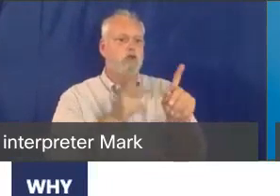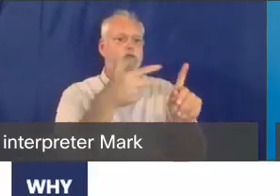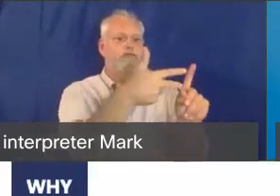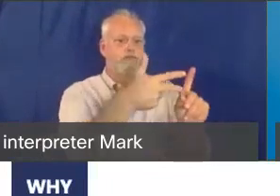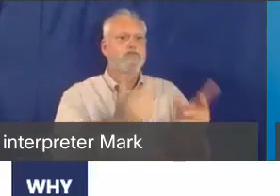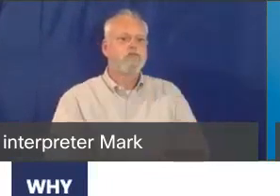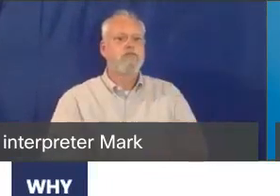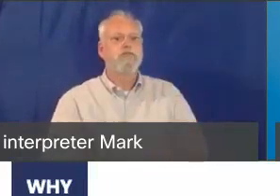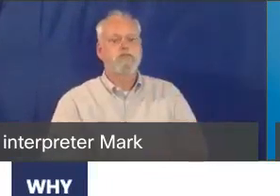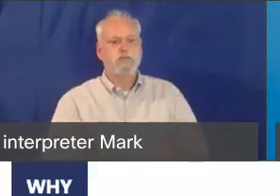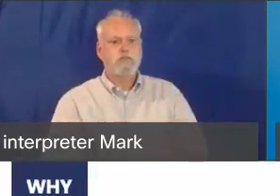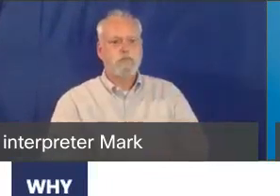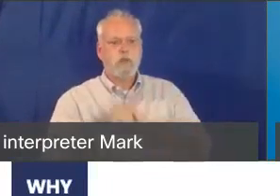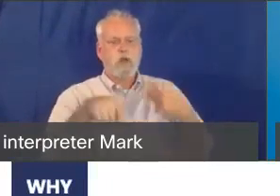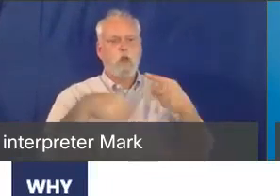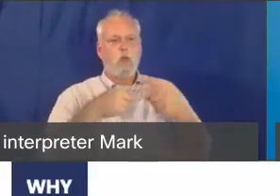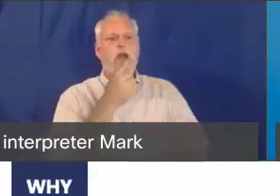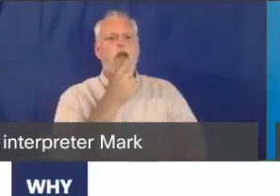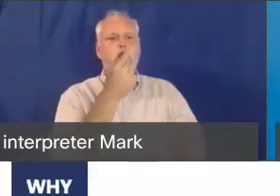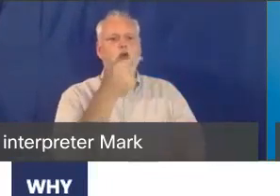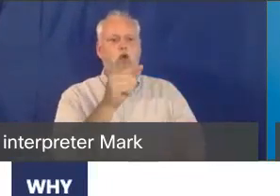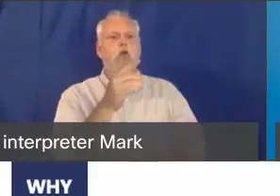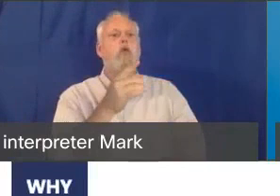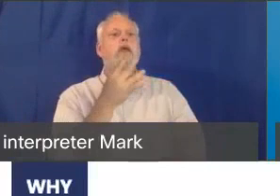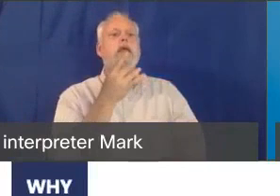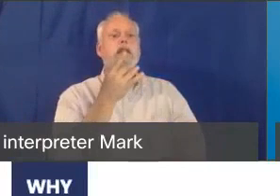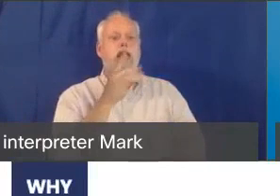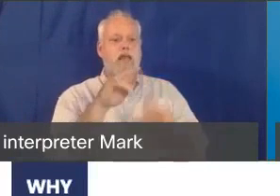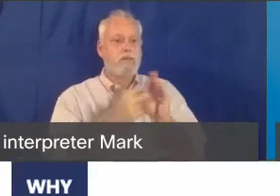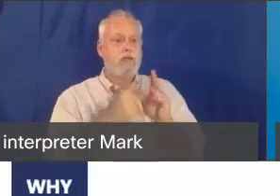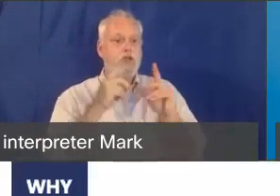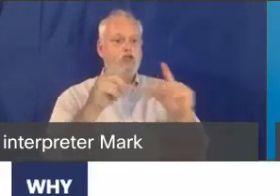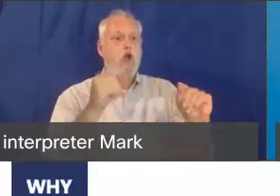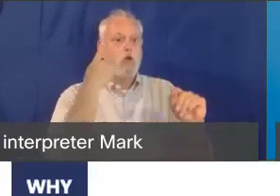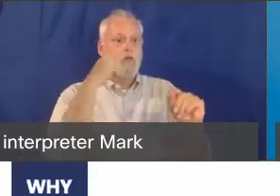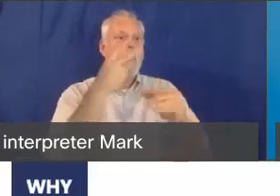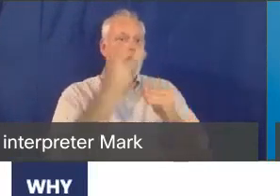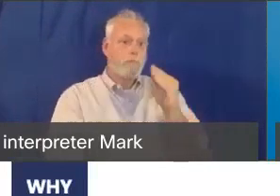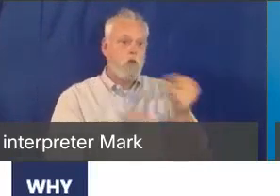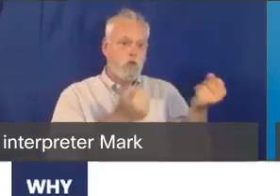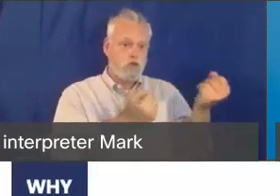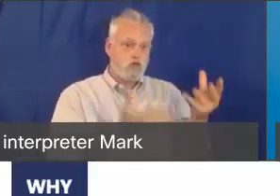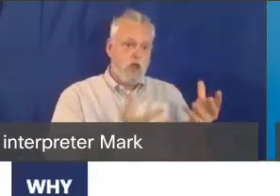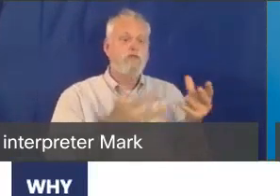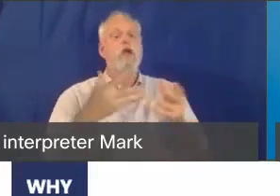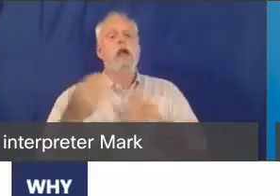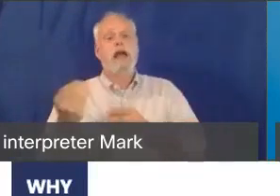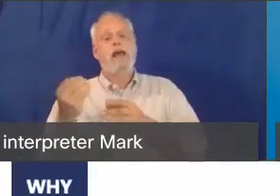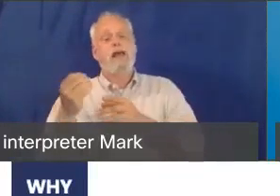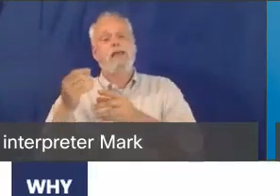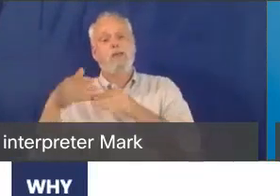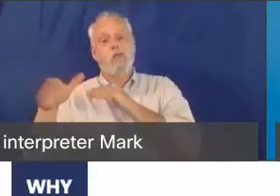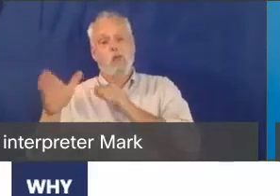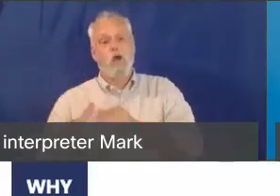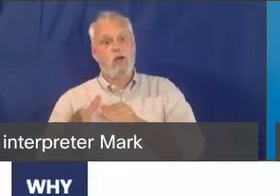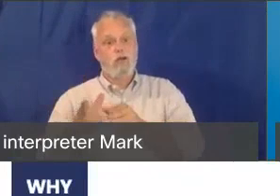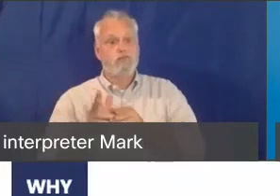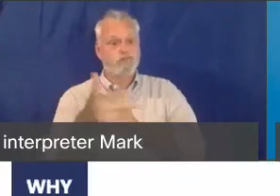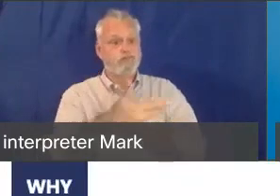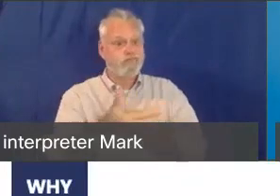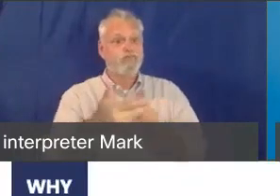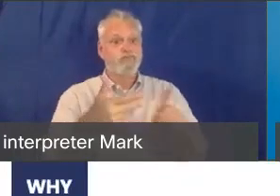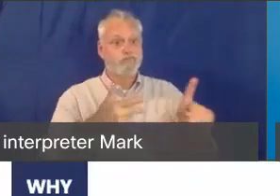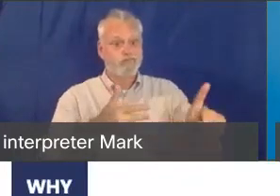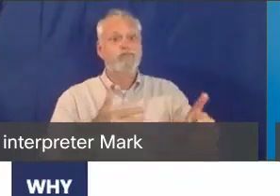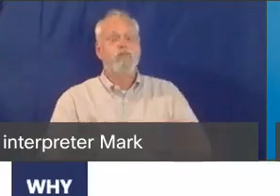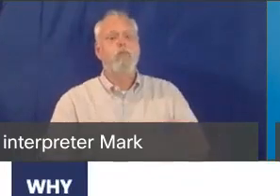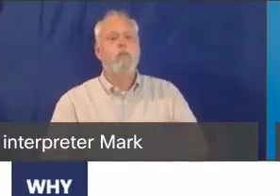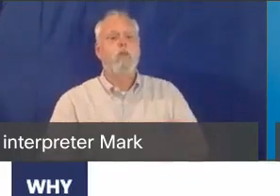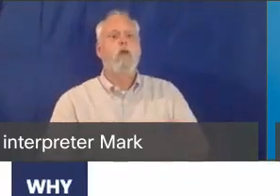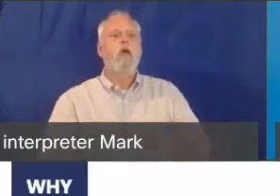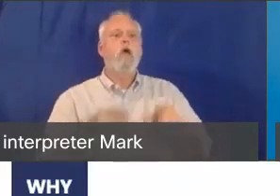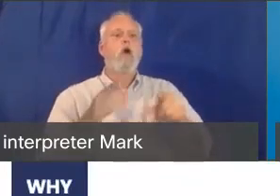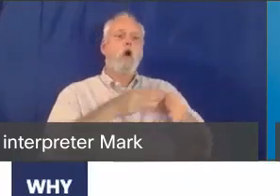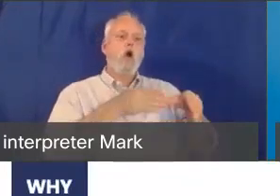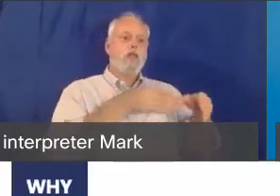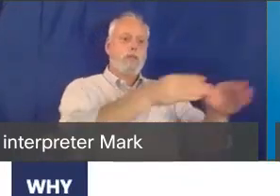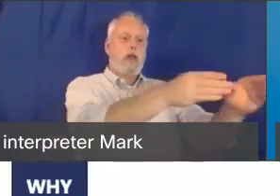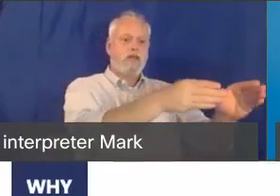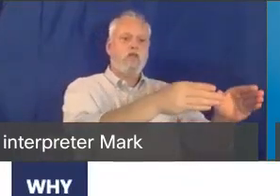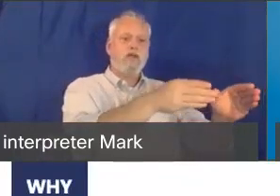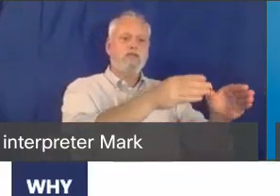When a green light means go for both of pedestrian walking, along the street and a driver, turning off of it along the National Mall pathways. The designation for the pathways is that. It's a bicycle way.